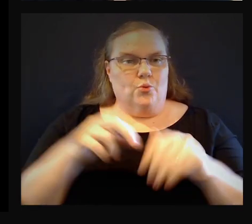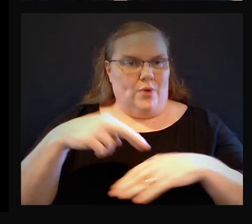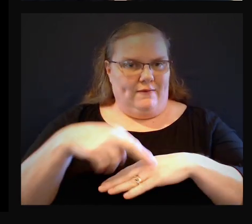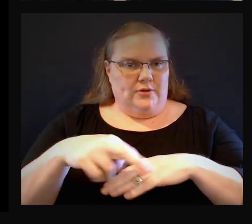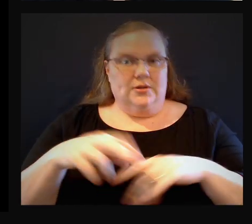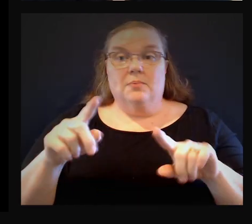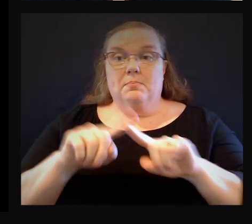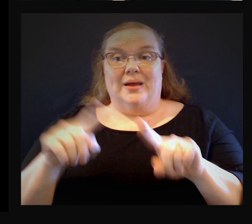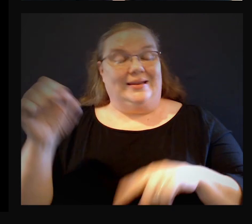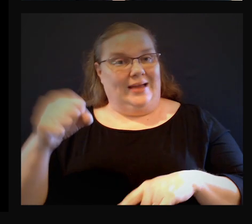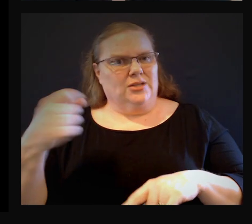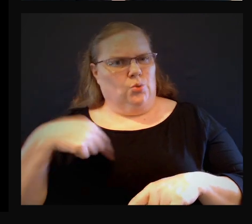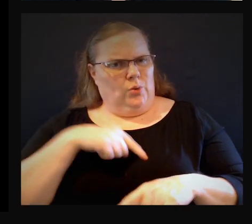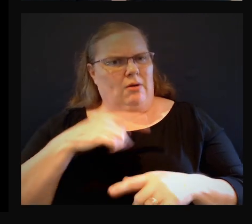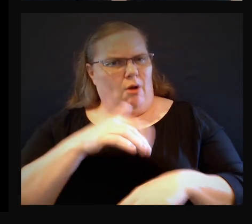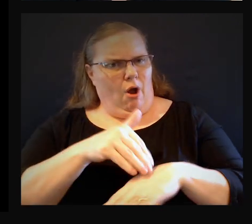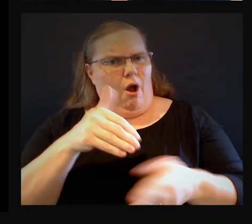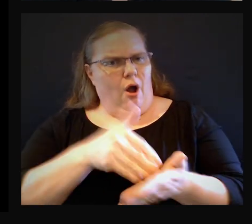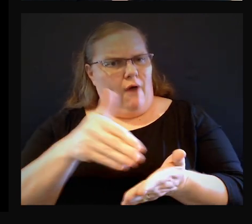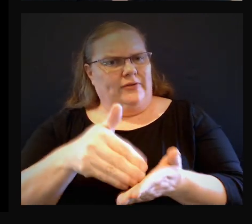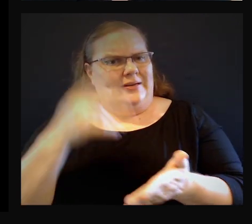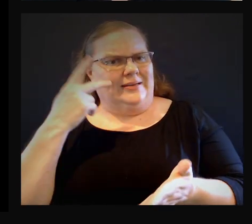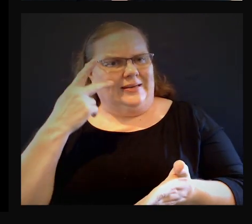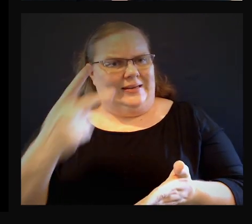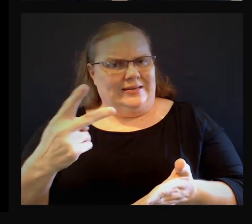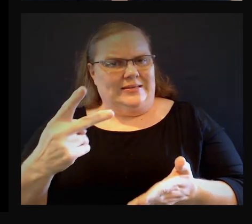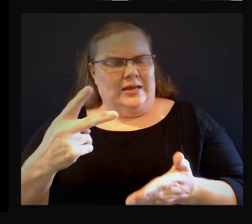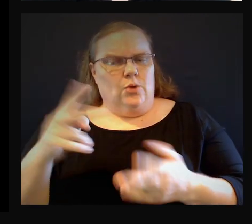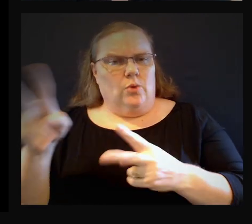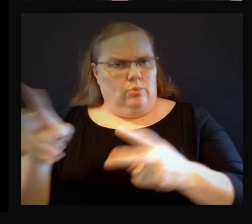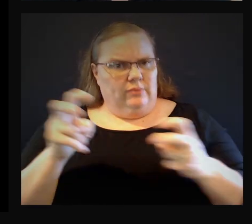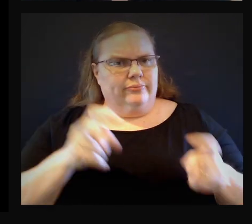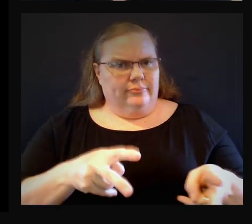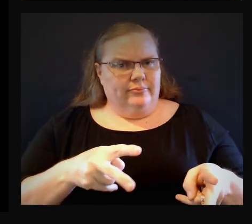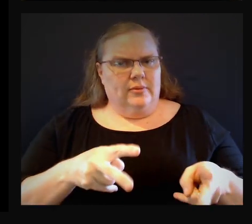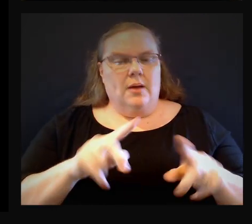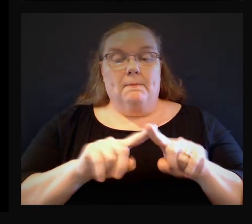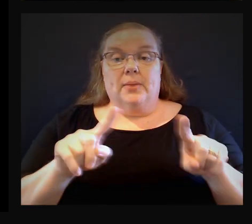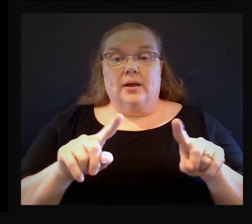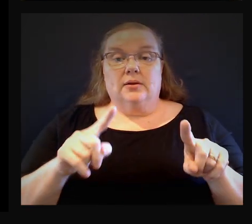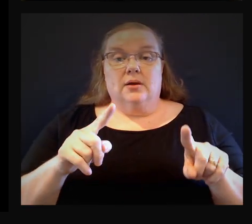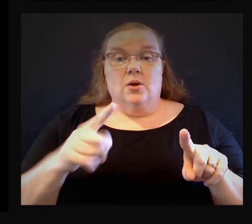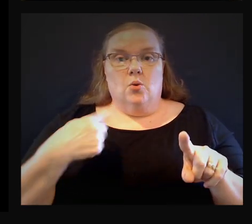We often need to see what Blueprint classes inherit from C++ classes. When we refactor our code,